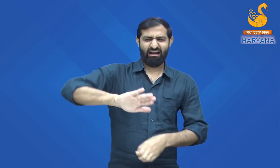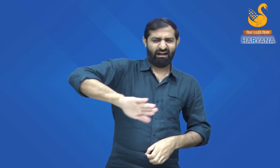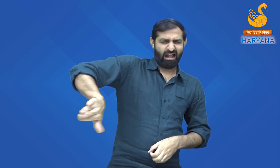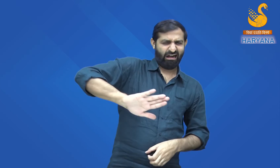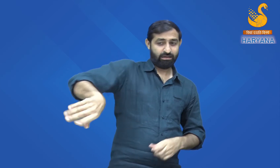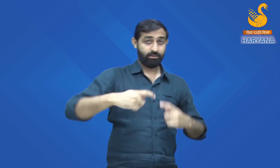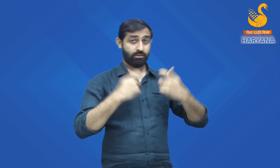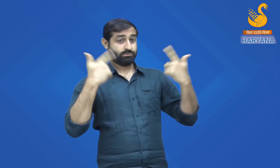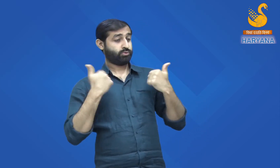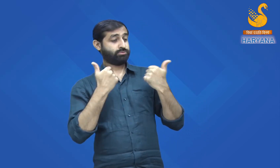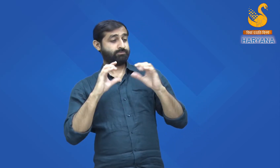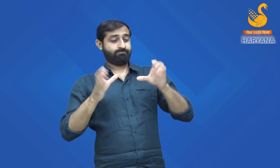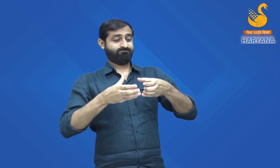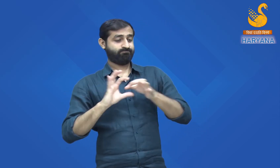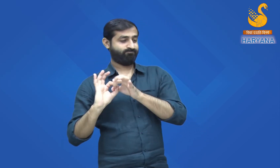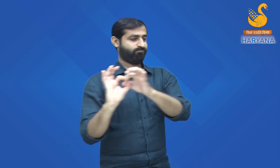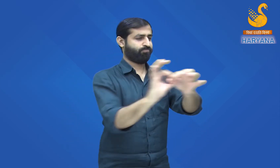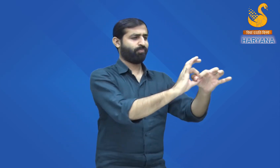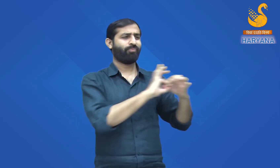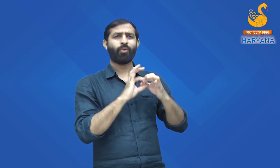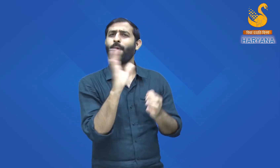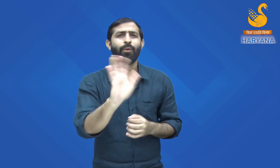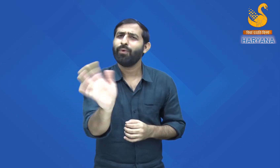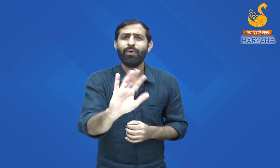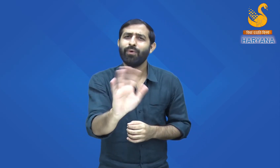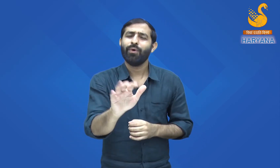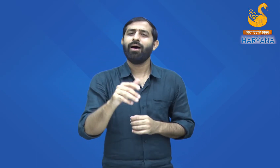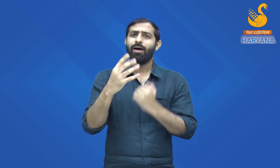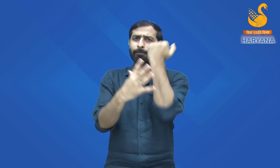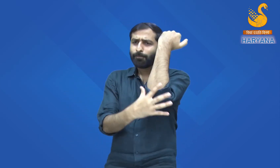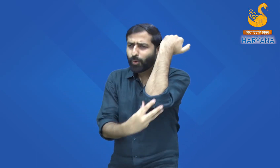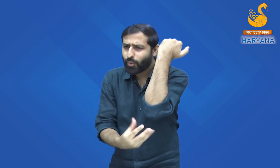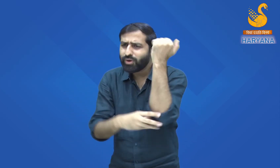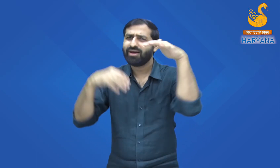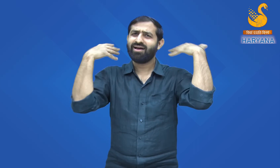This bond continues to stay irrespective of their class and